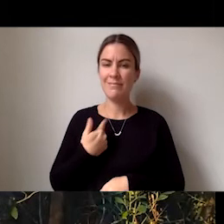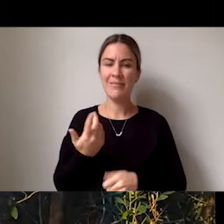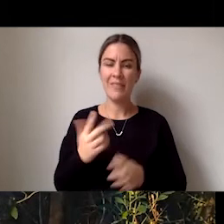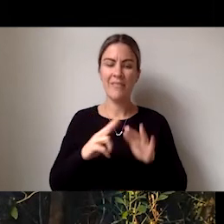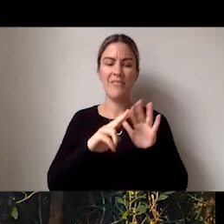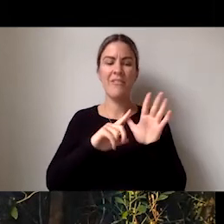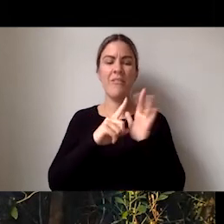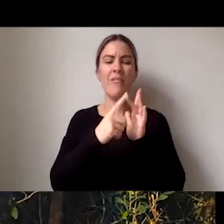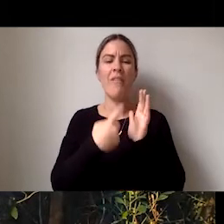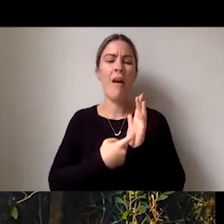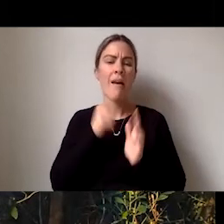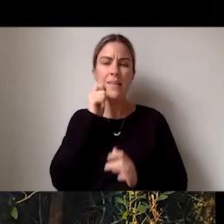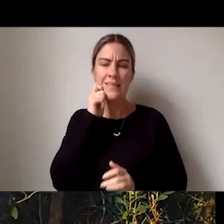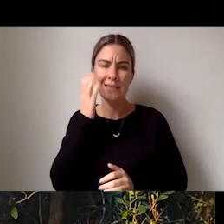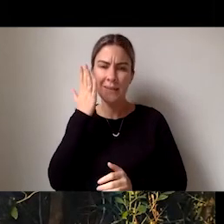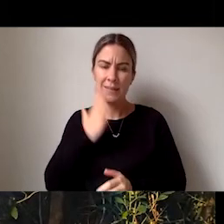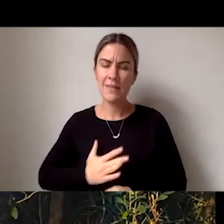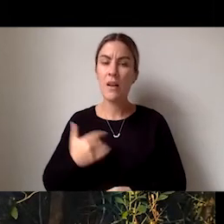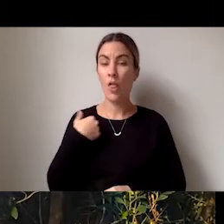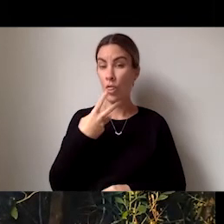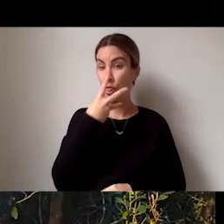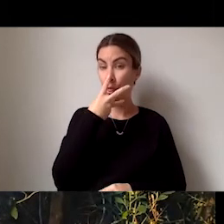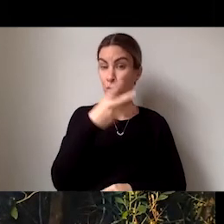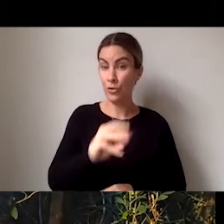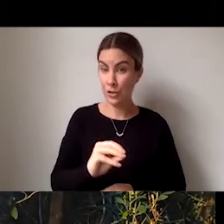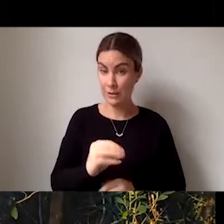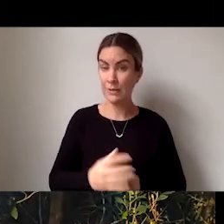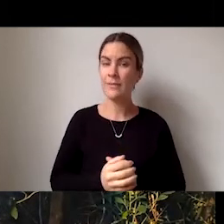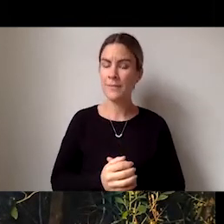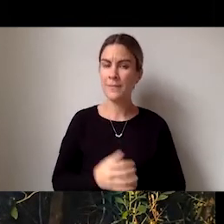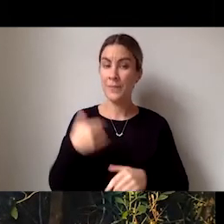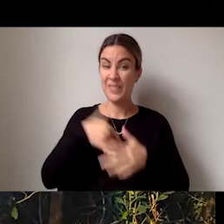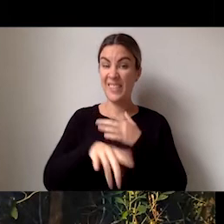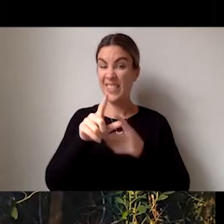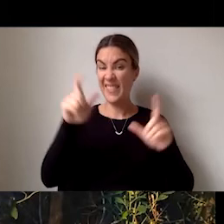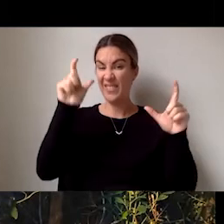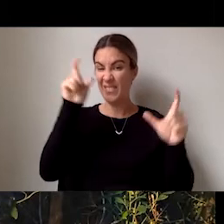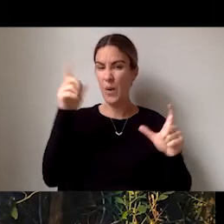years old, and in the picture I have - wearing a pink polar fleece shirt